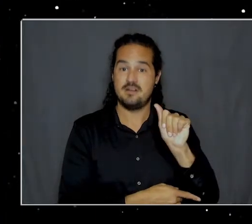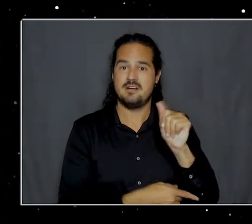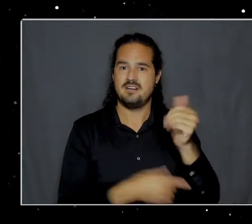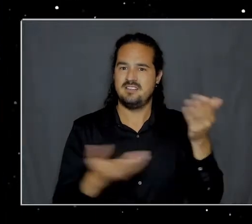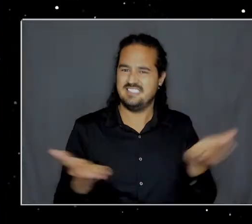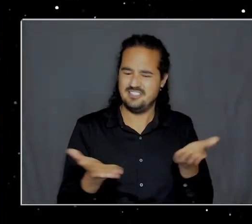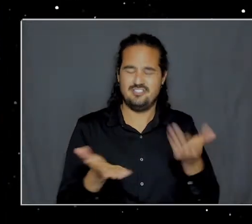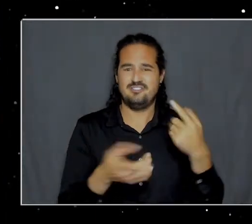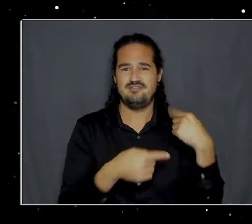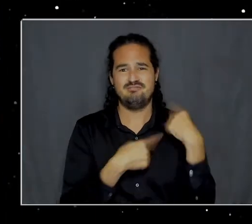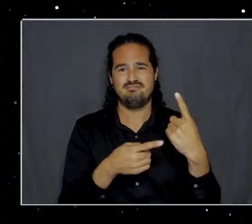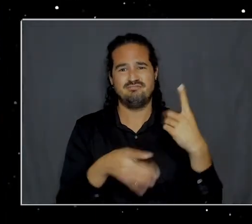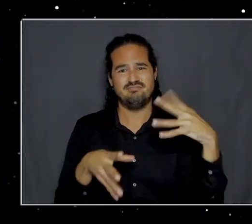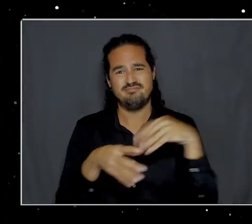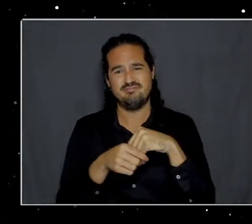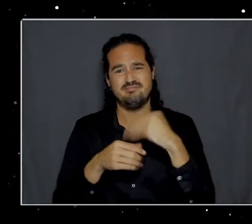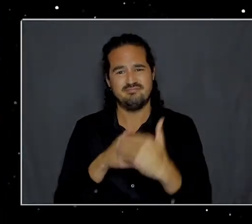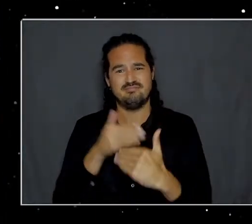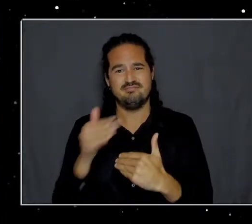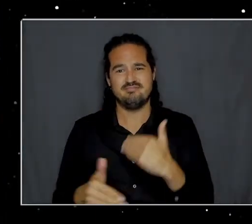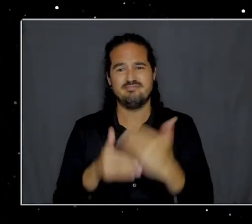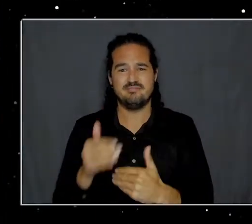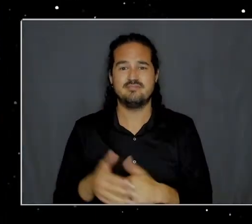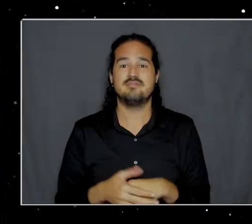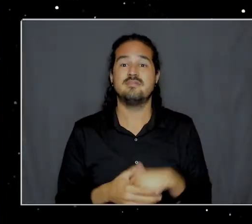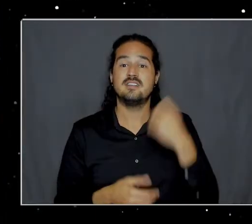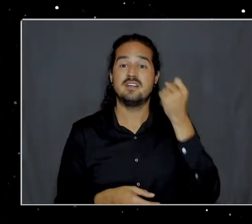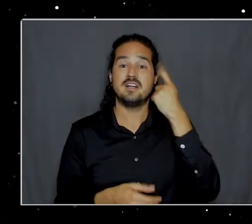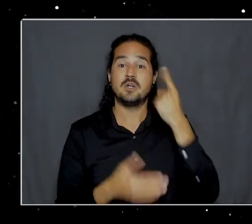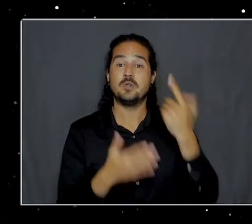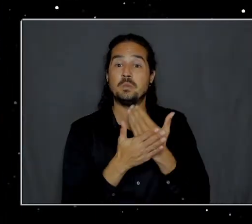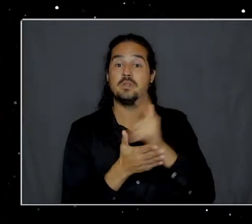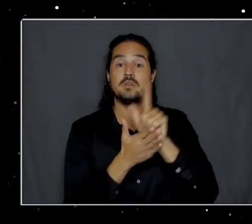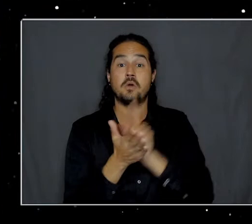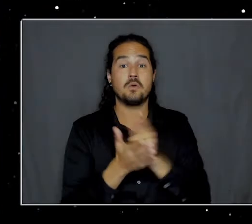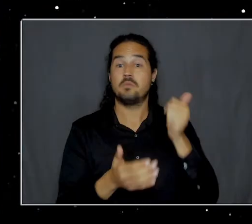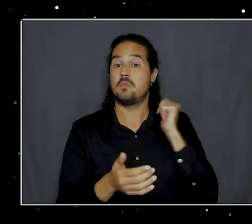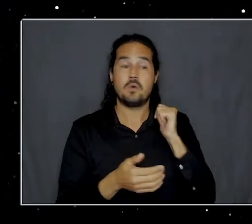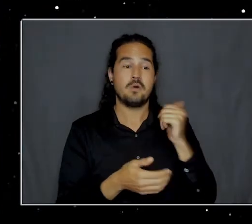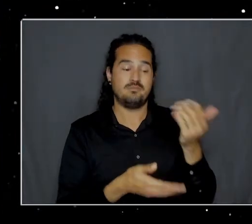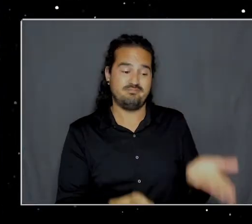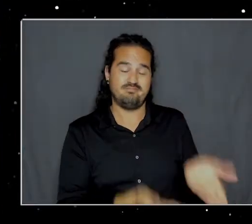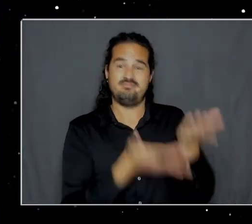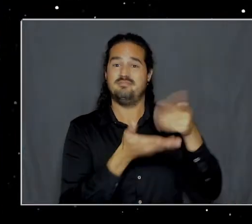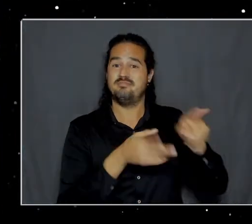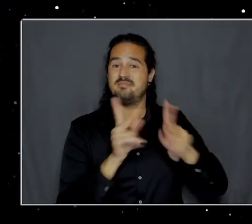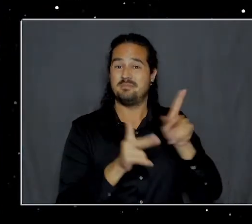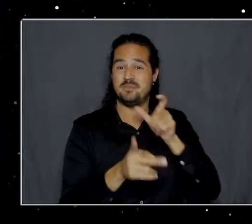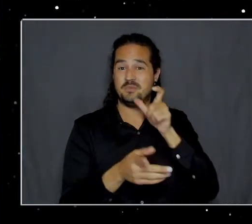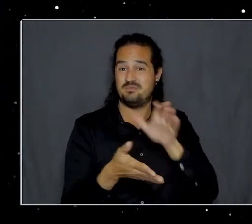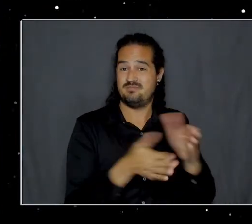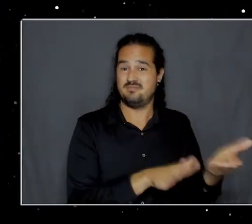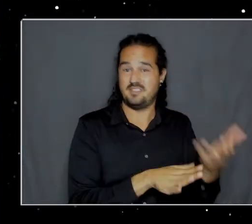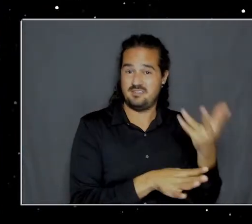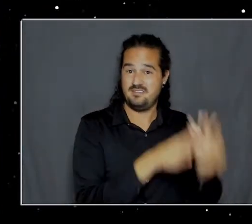WON'T BRING BACK THEIR LOVED ONES, AND MANY OF THESE LAWS